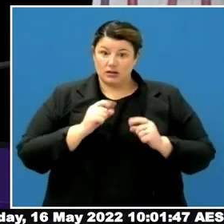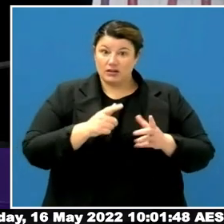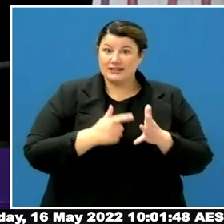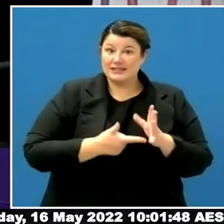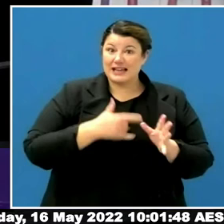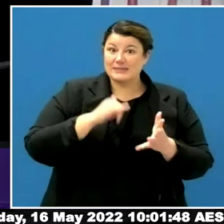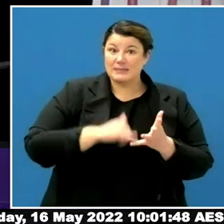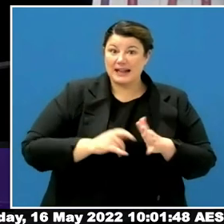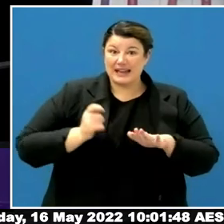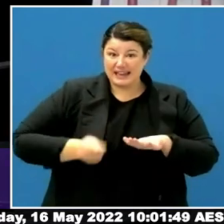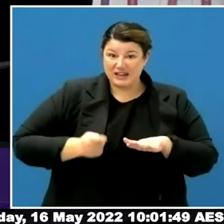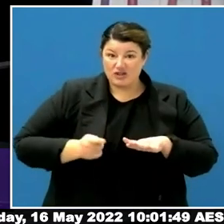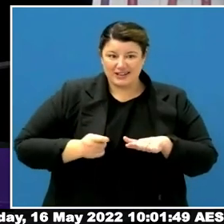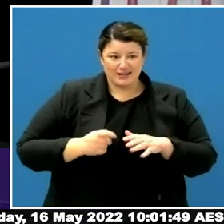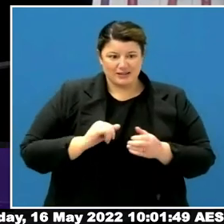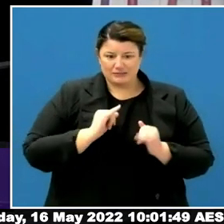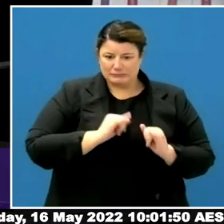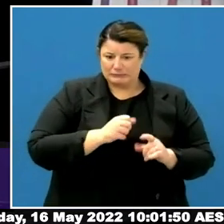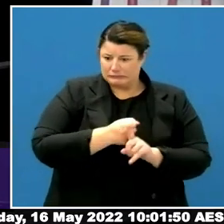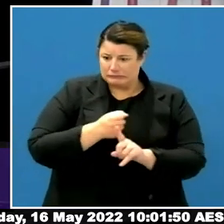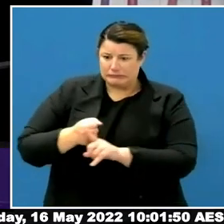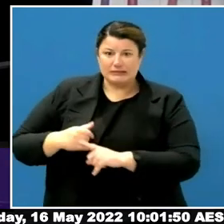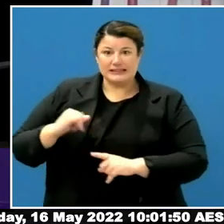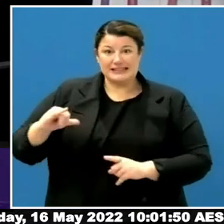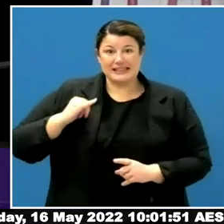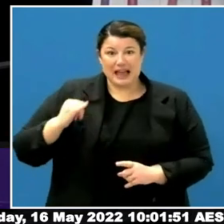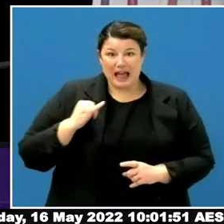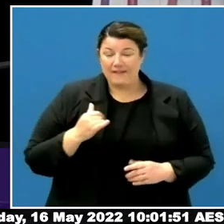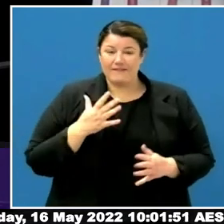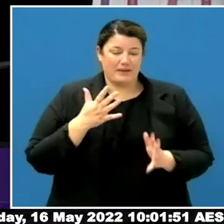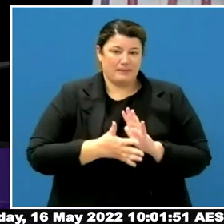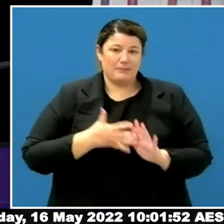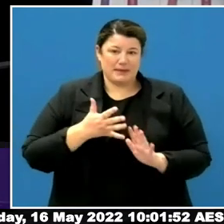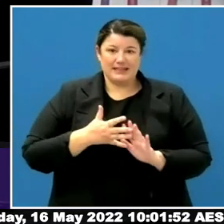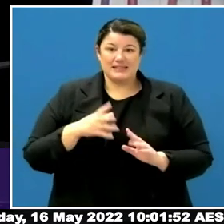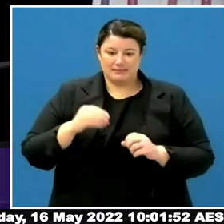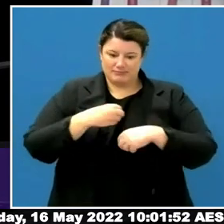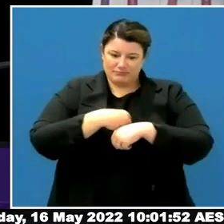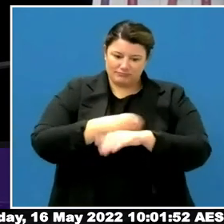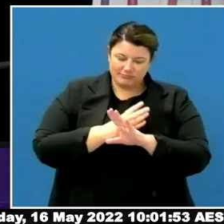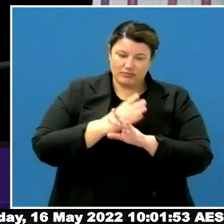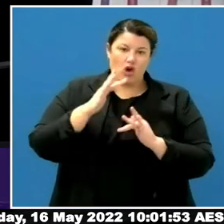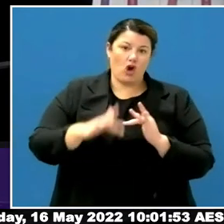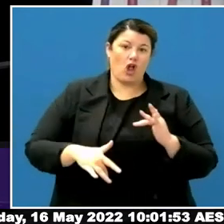March. All these things have forced us to conduct hearings remotely and in some cases